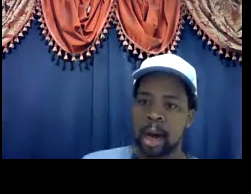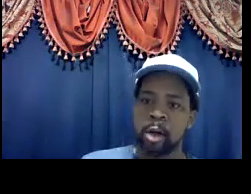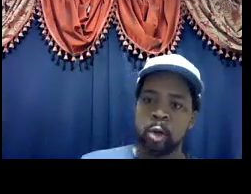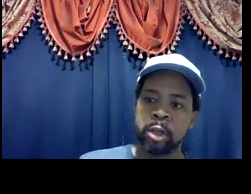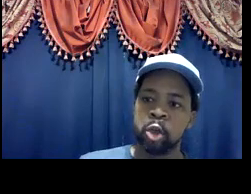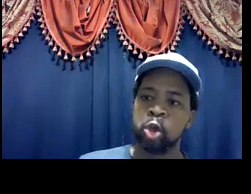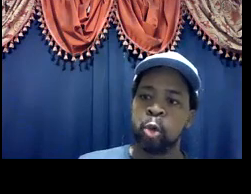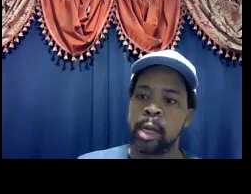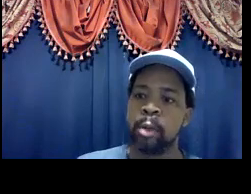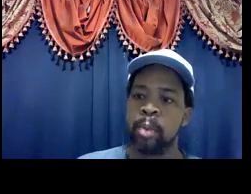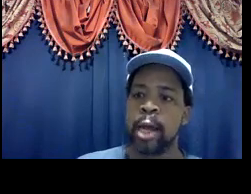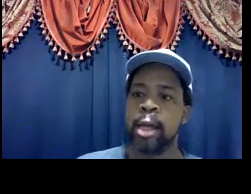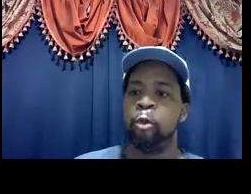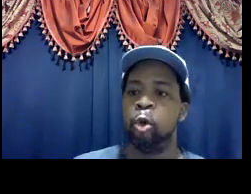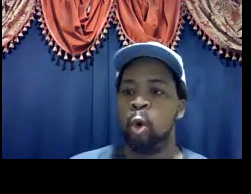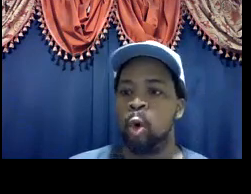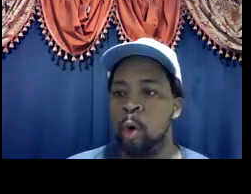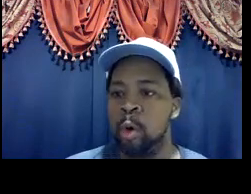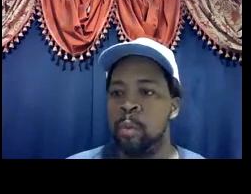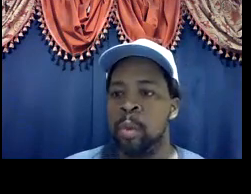I do the social media page for